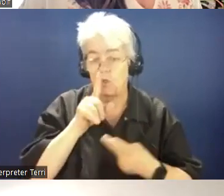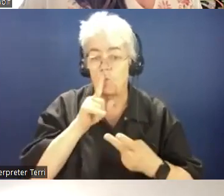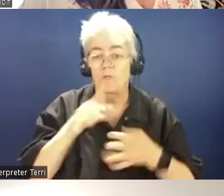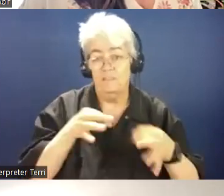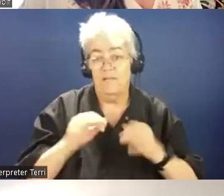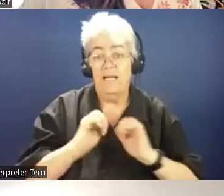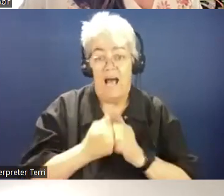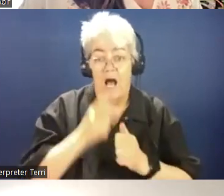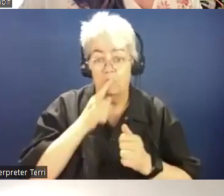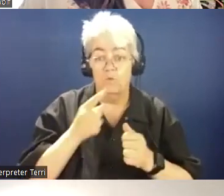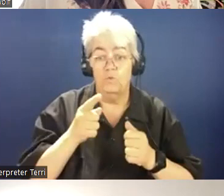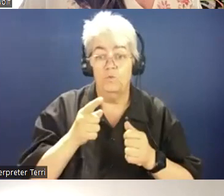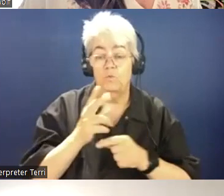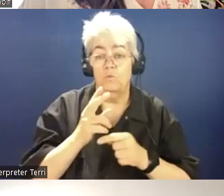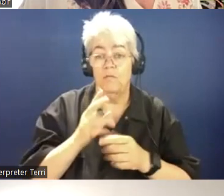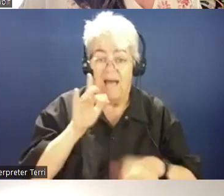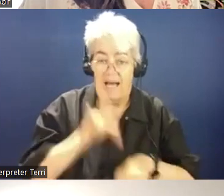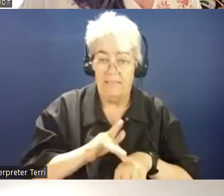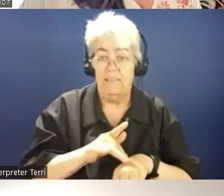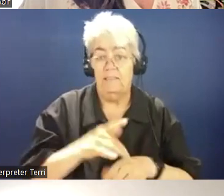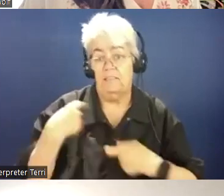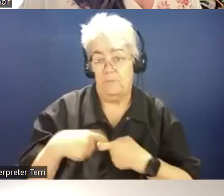the Spanish when we get started. So thank you all for being here.